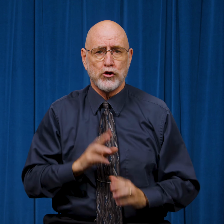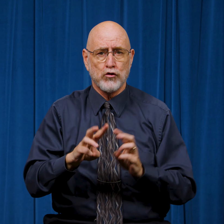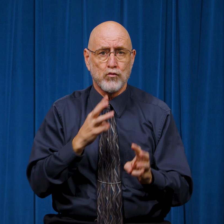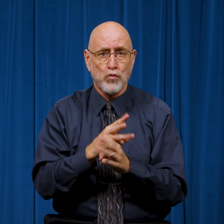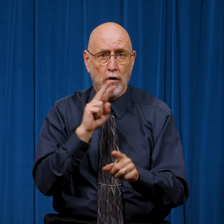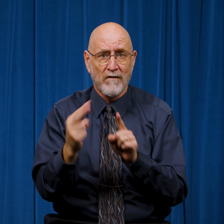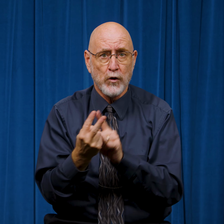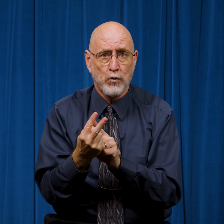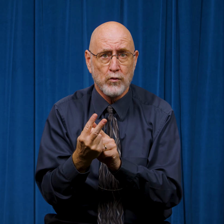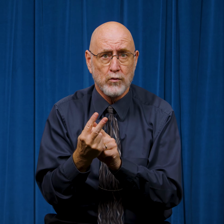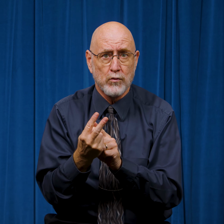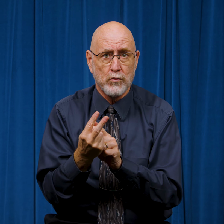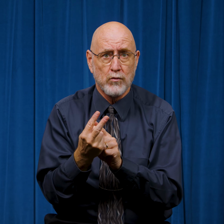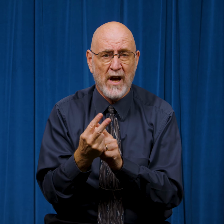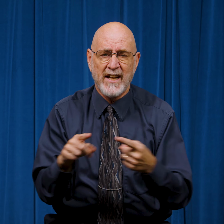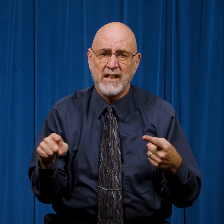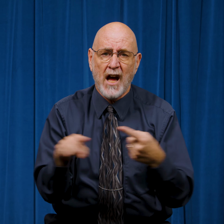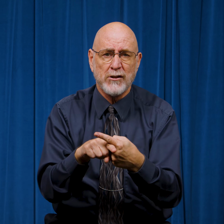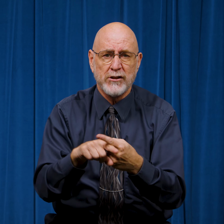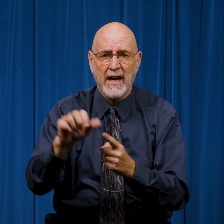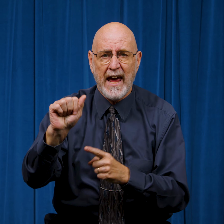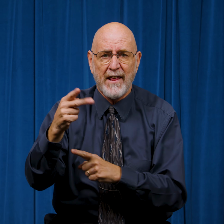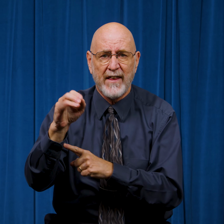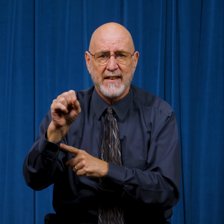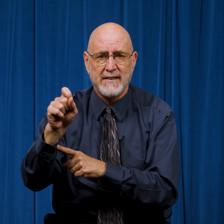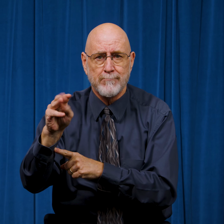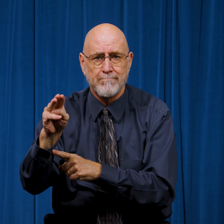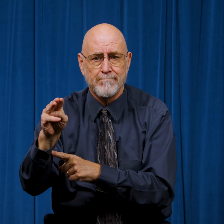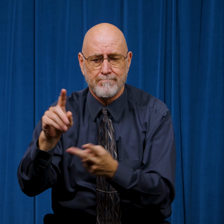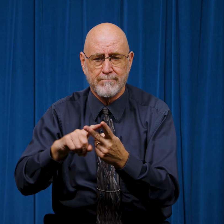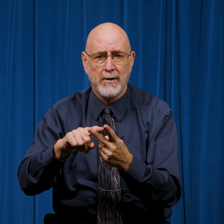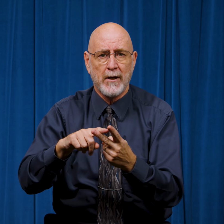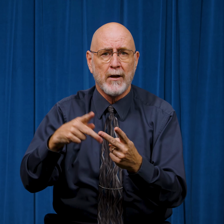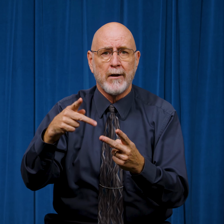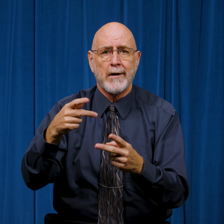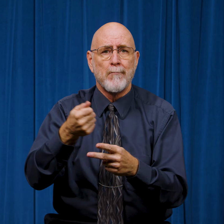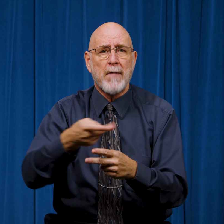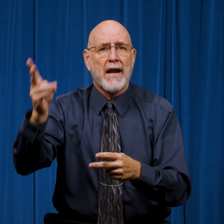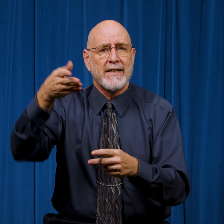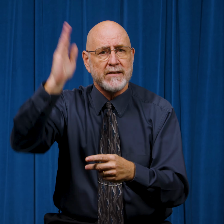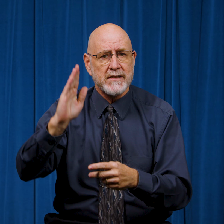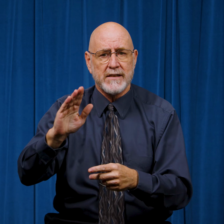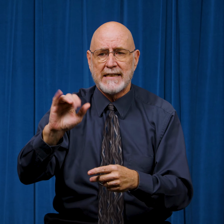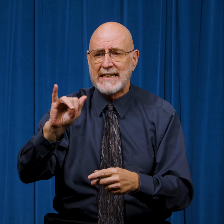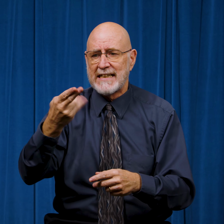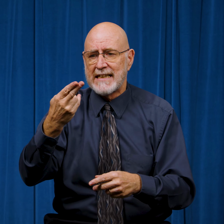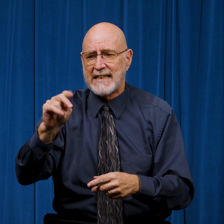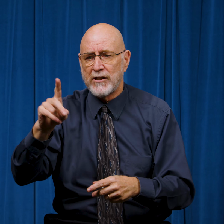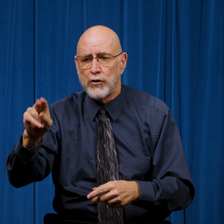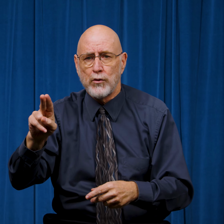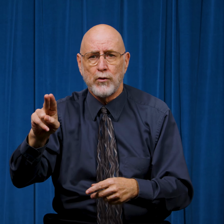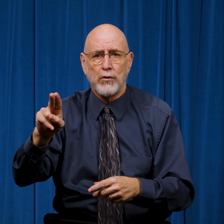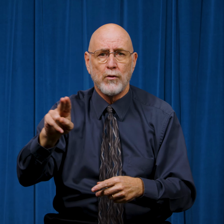and contradict atheism and polytheistic religions like Hinduism or Shintoism or Native American religions.